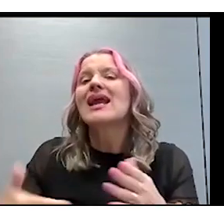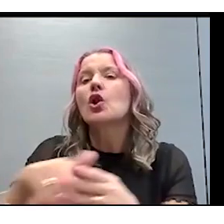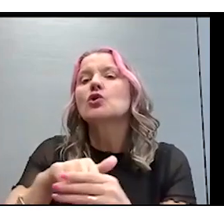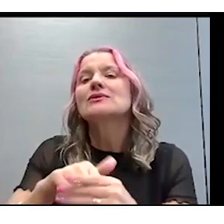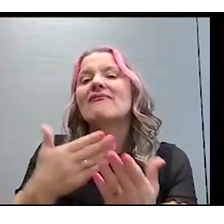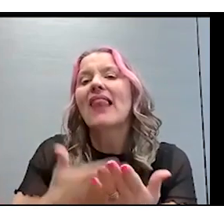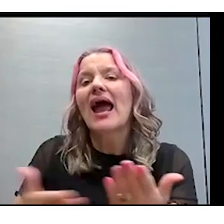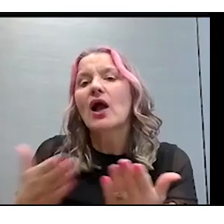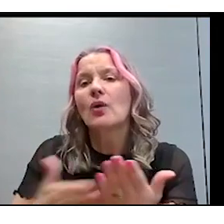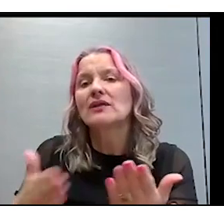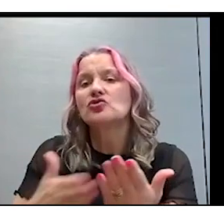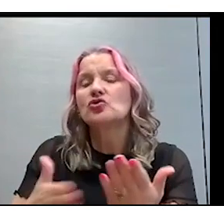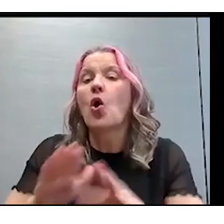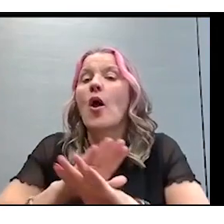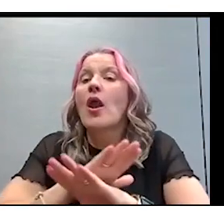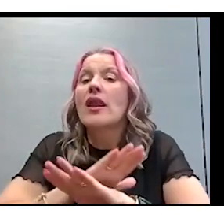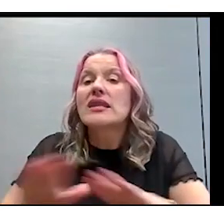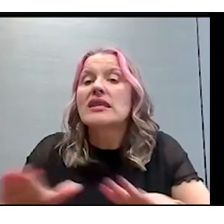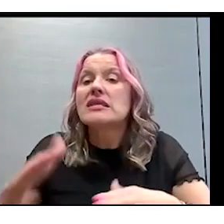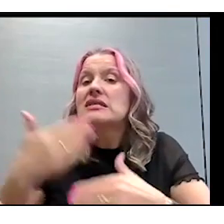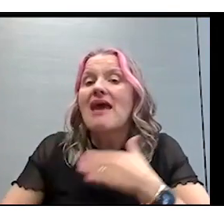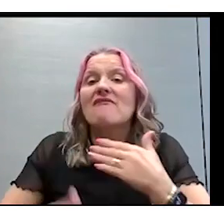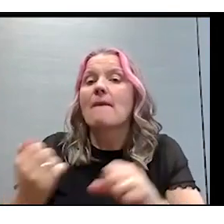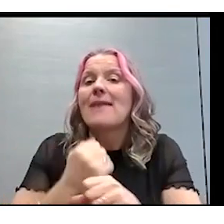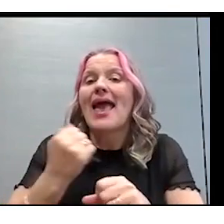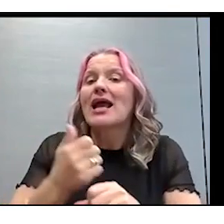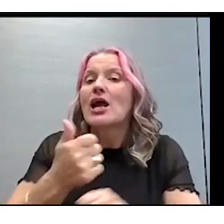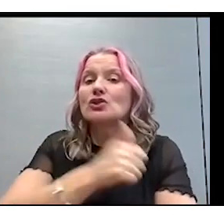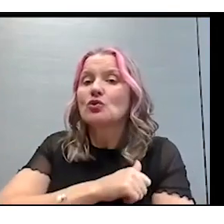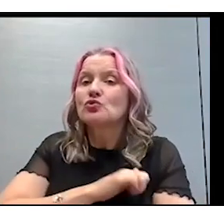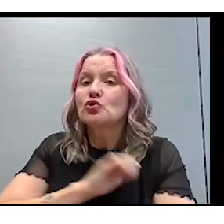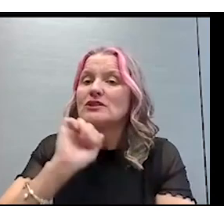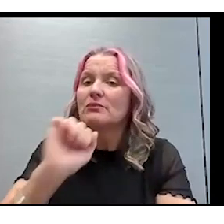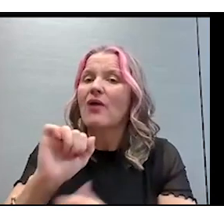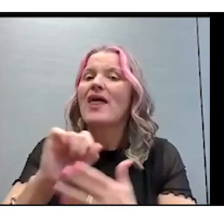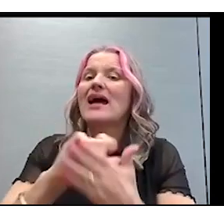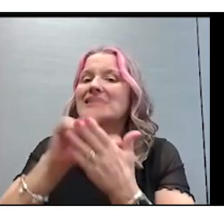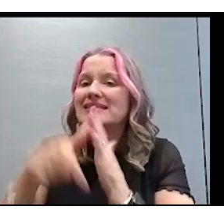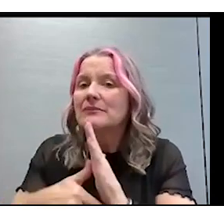never make assumptions about the person's disability status and so on and so forth.